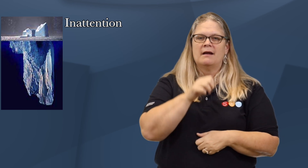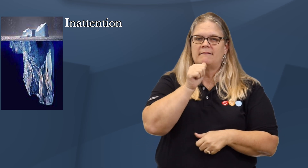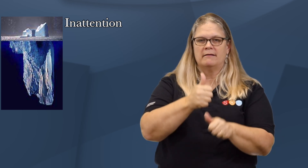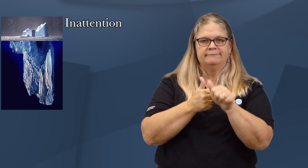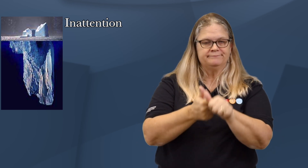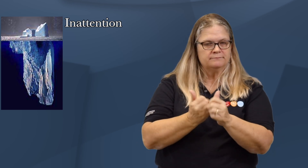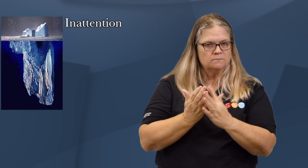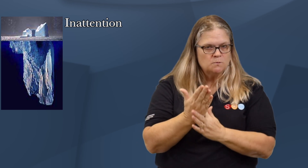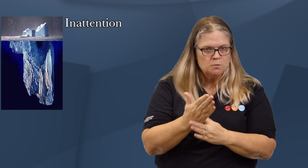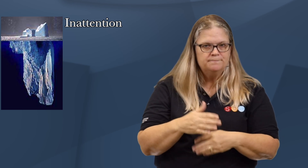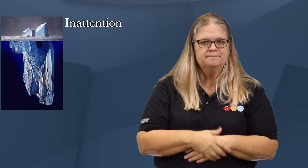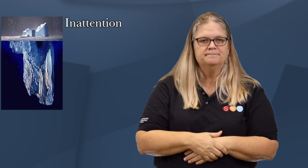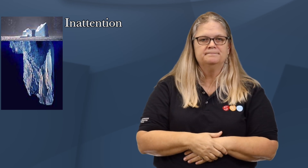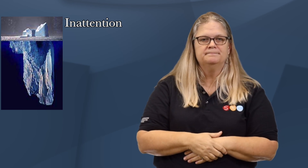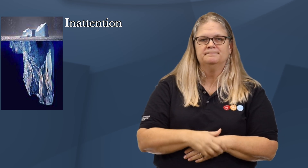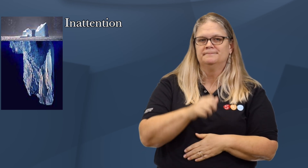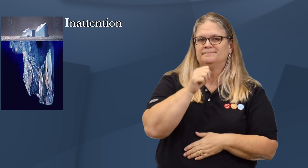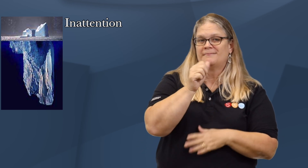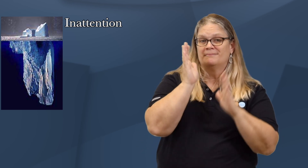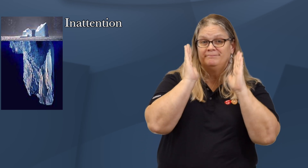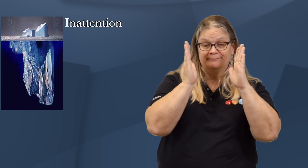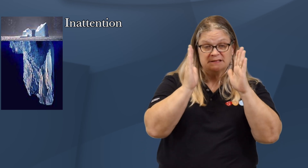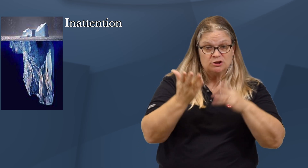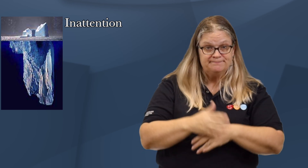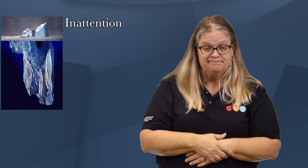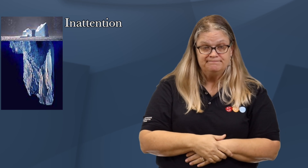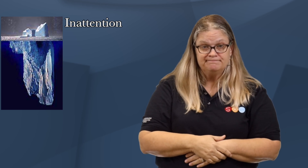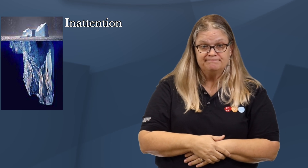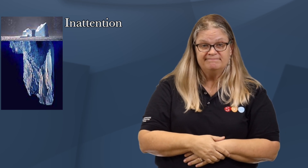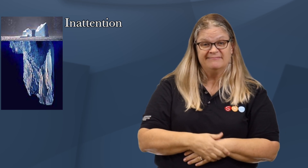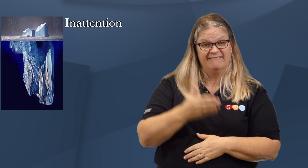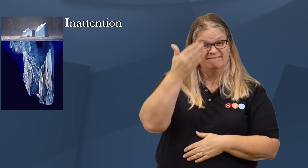inability to follow through, inability to pay attention.